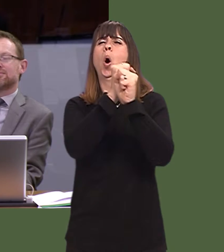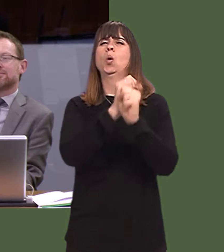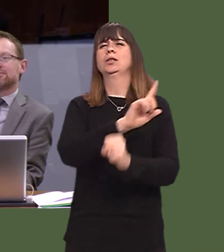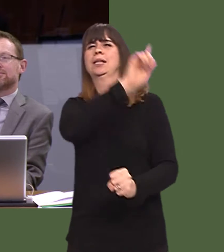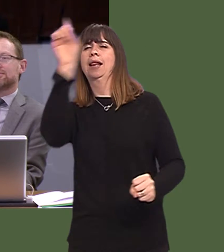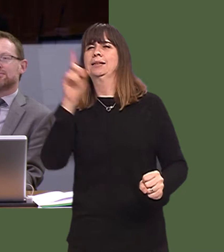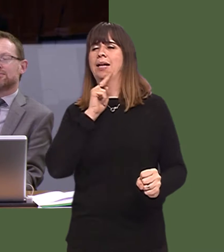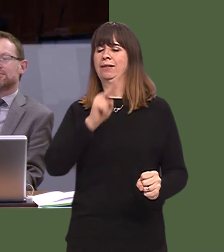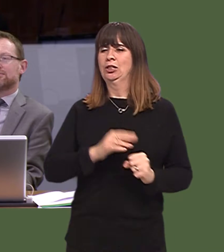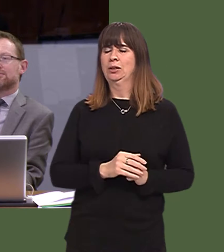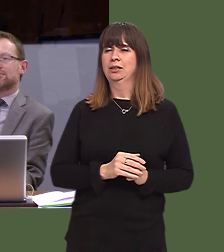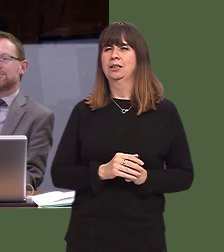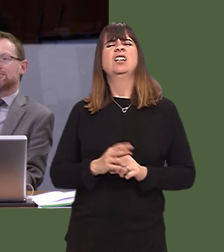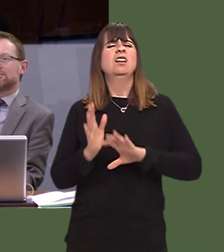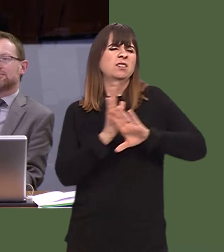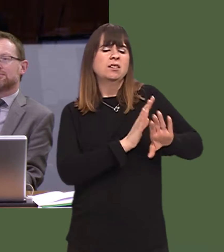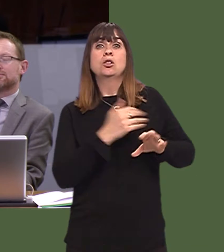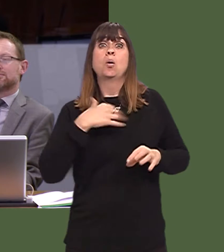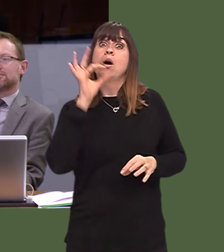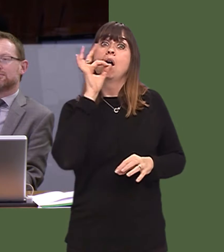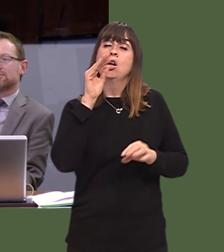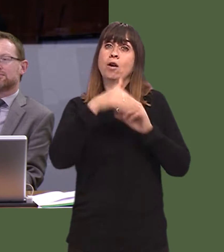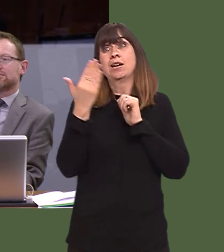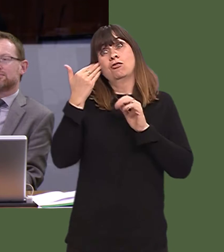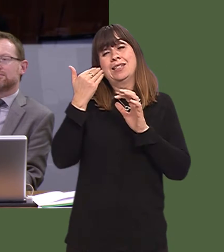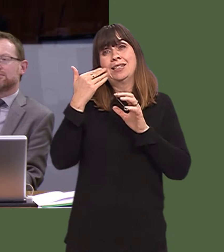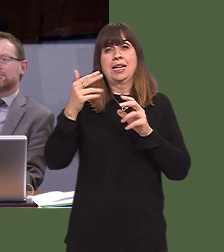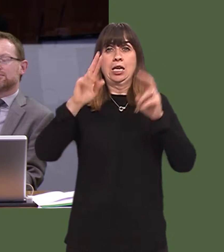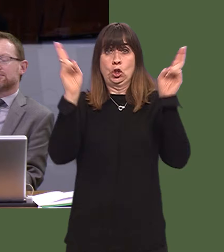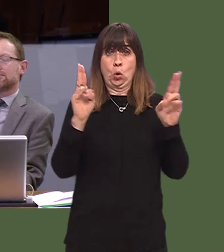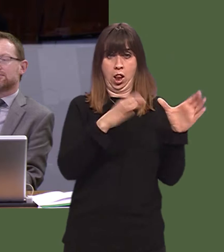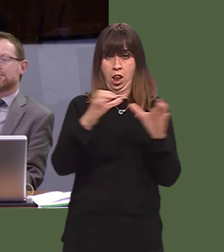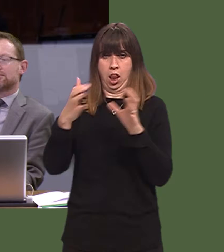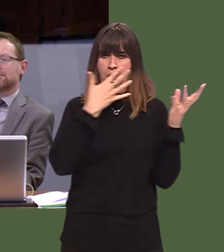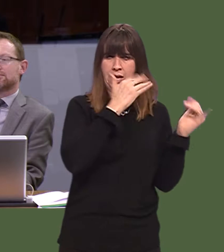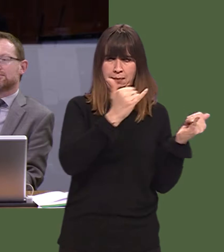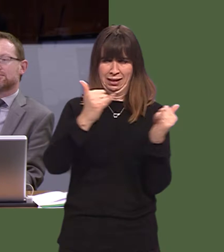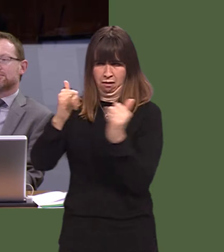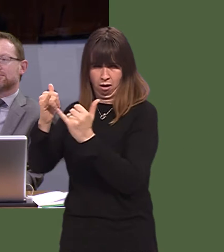I would like to ask you, First Minister, specifically about the Estyn inspection report that has been brought forward today.